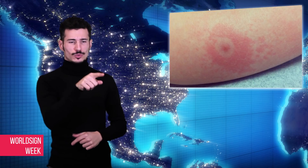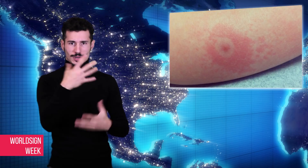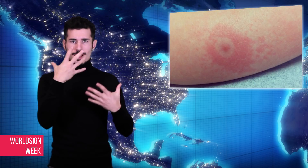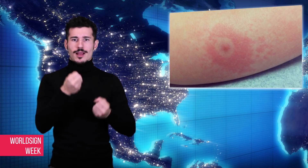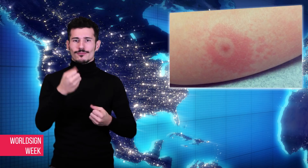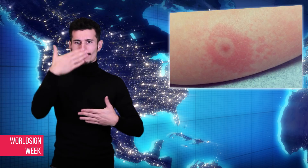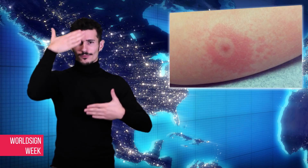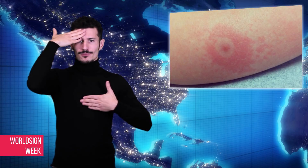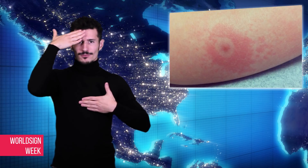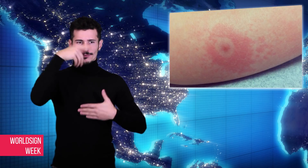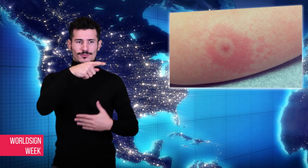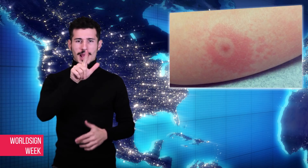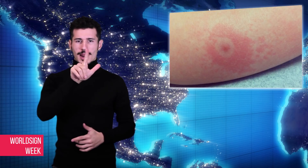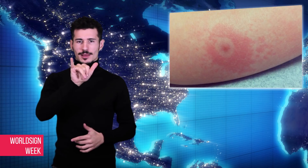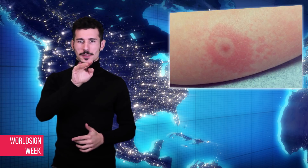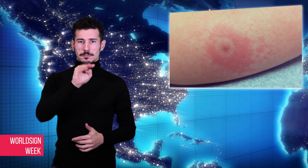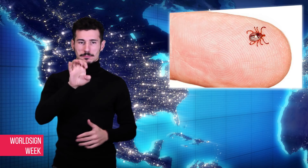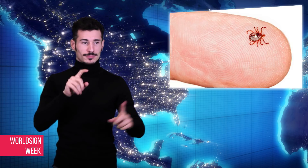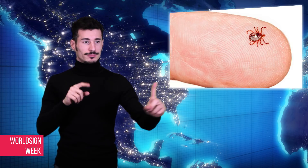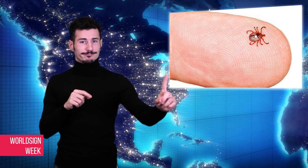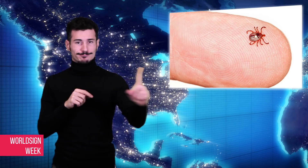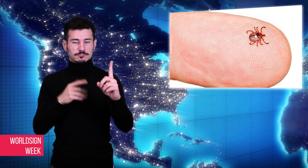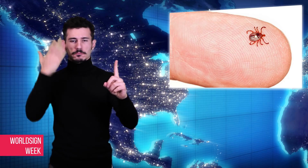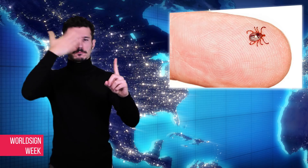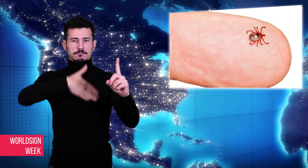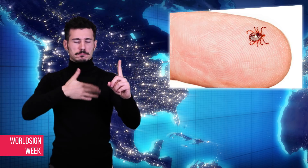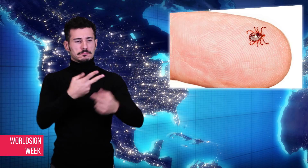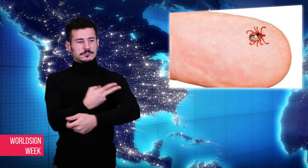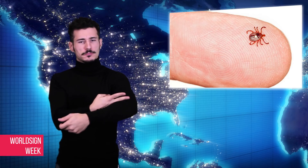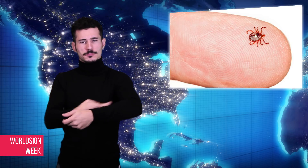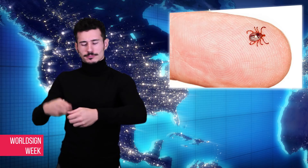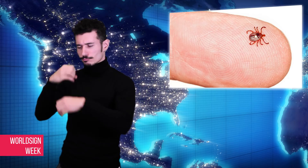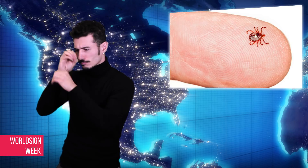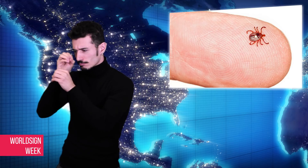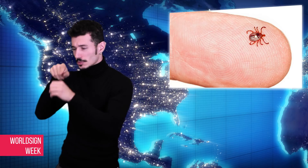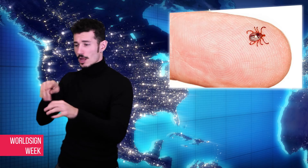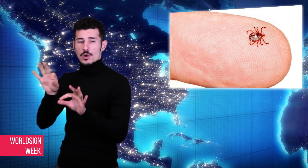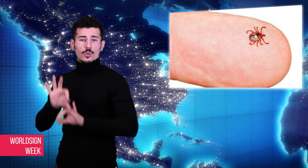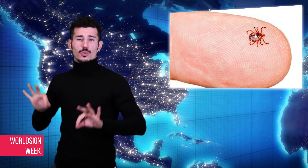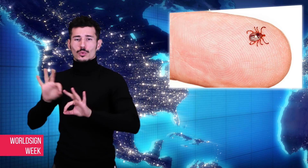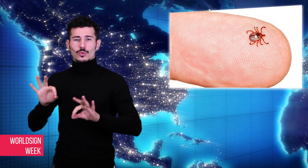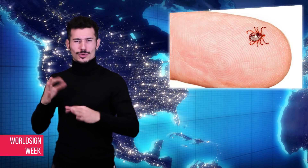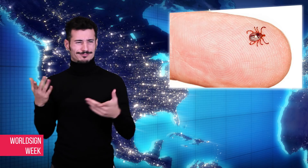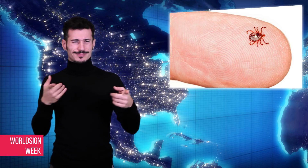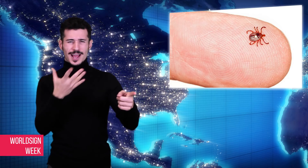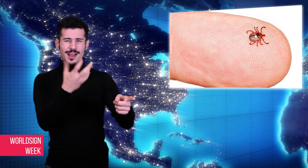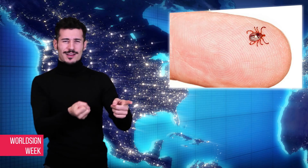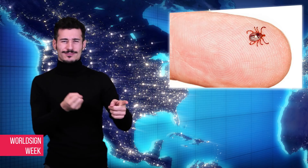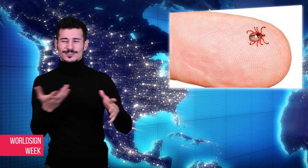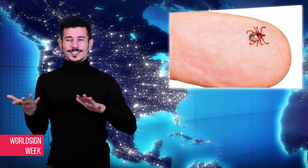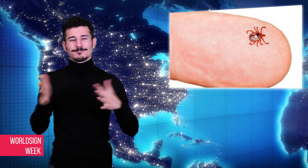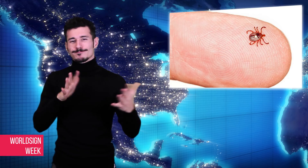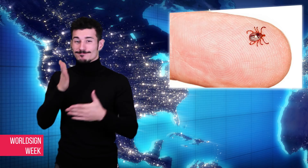are not completely accurate - and could give false negative results to those